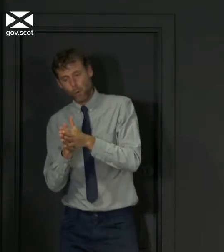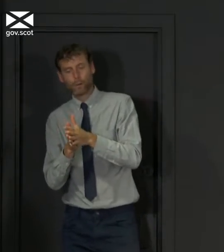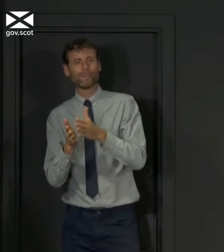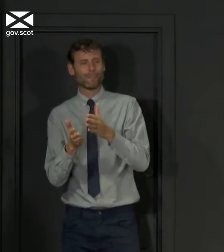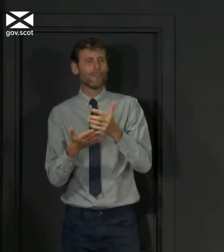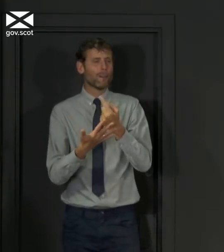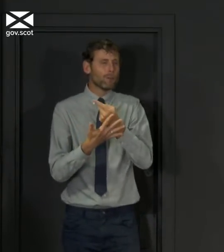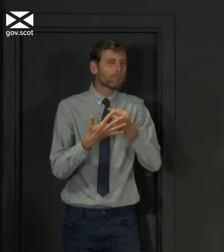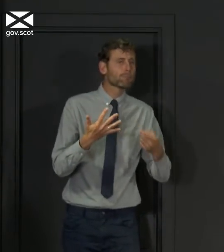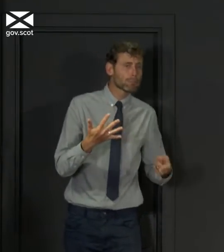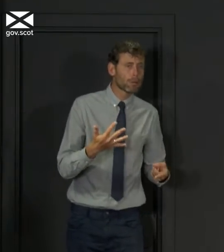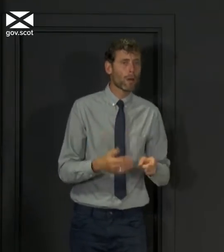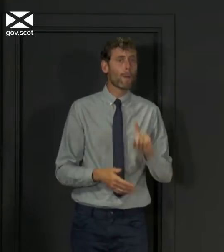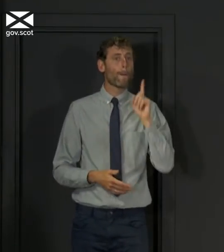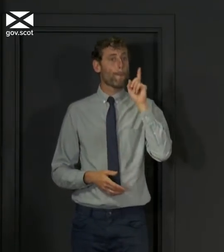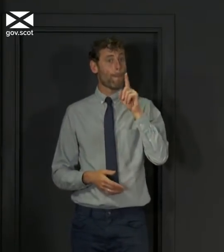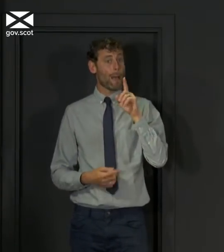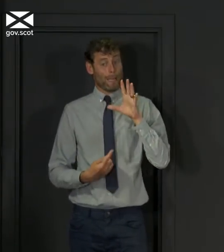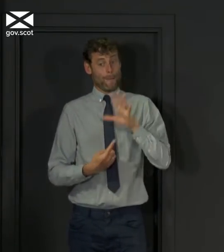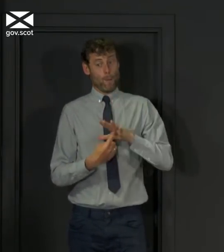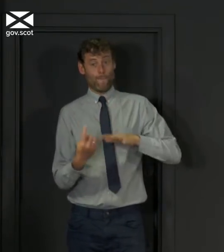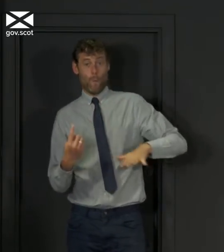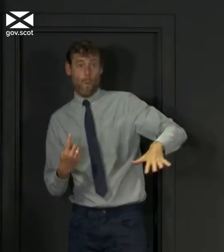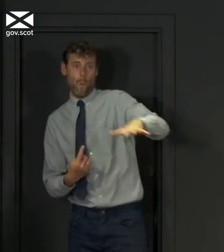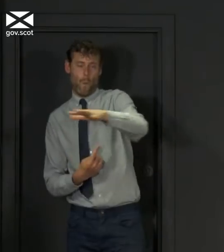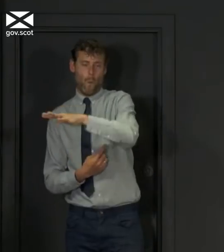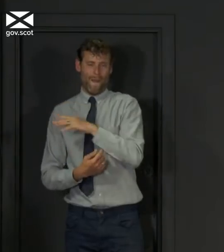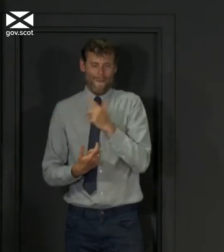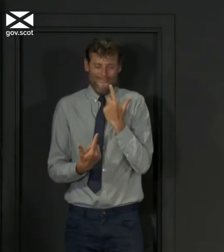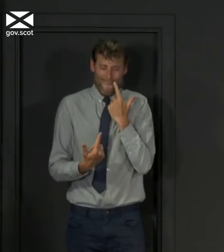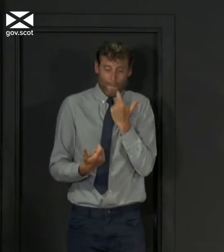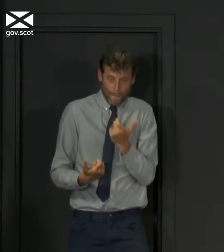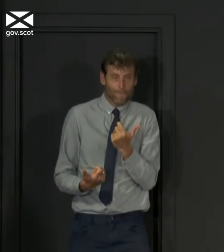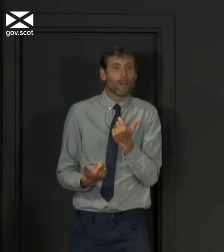on us all continuing to do the right thing. And if we do that, then we will all continue